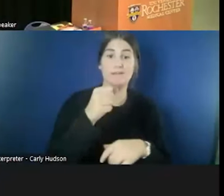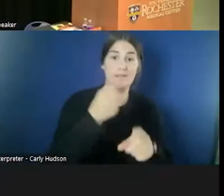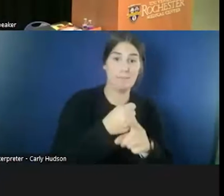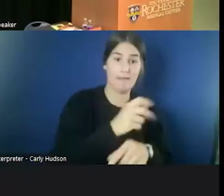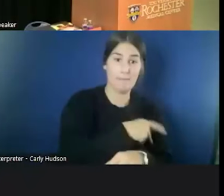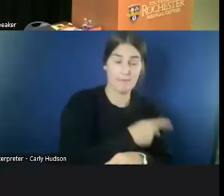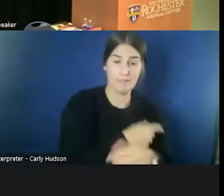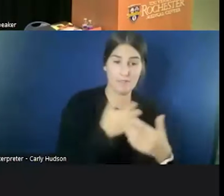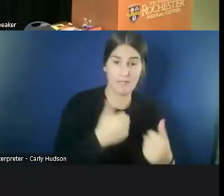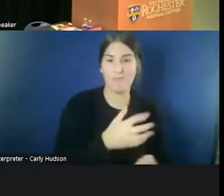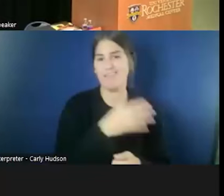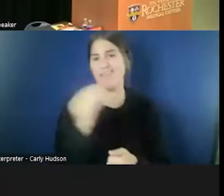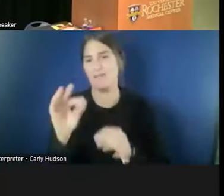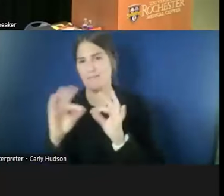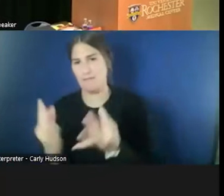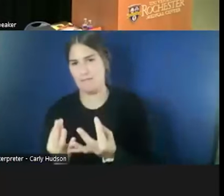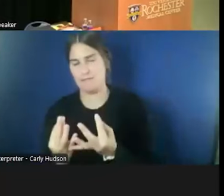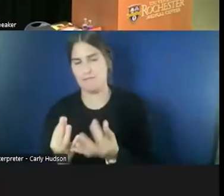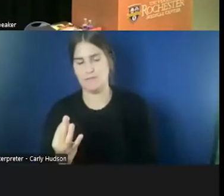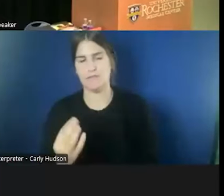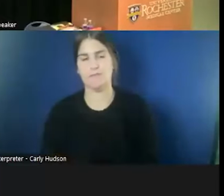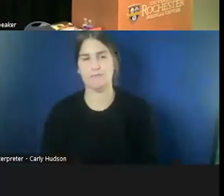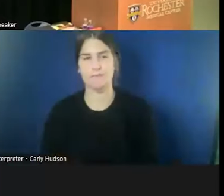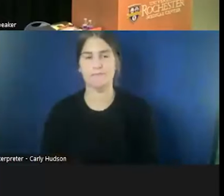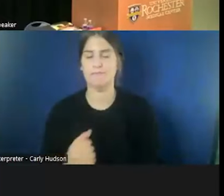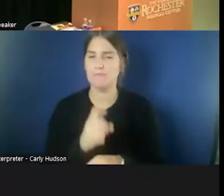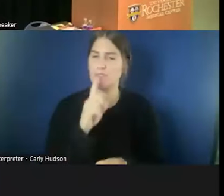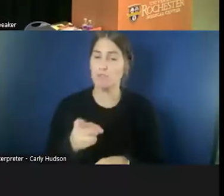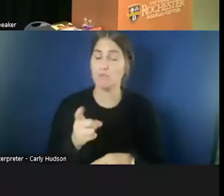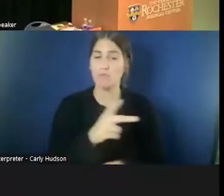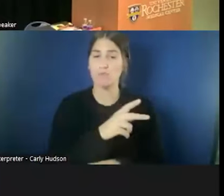health and their families we need this to ensure that our families and our community are healthy